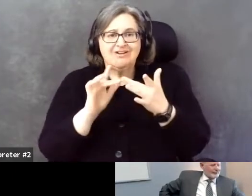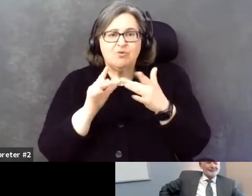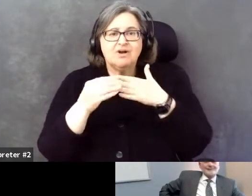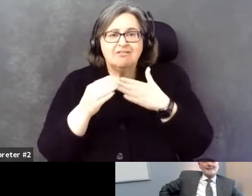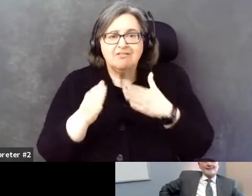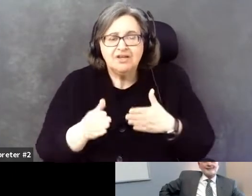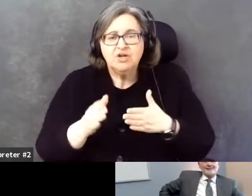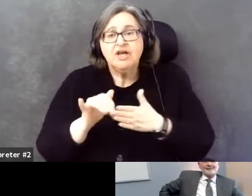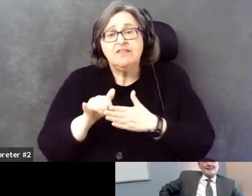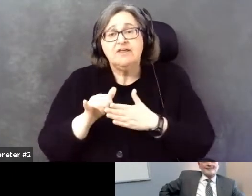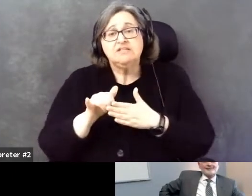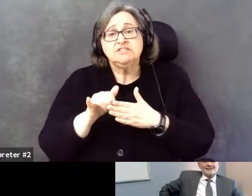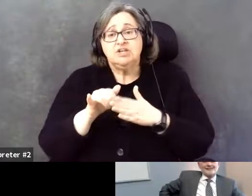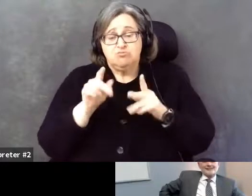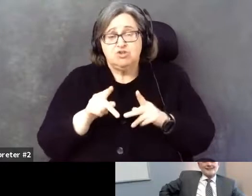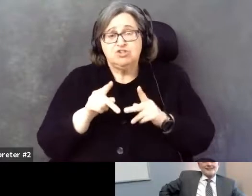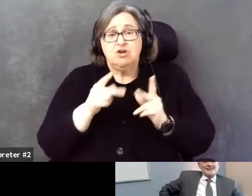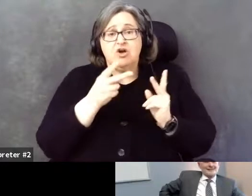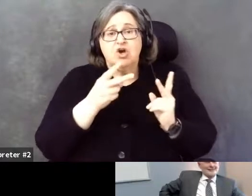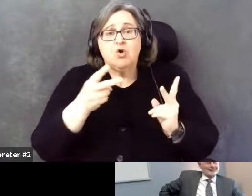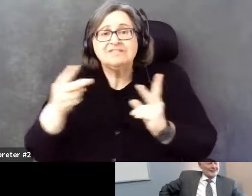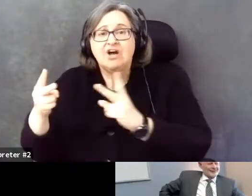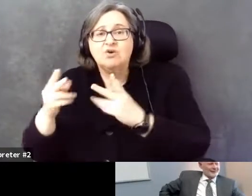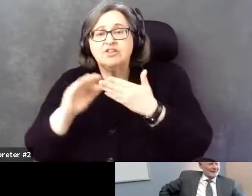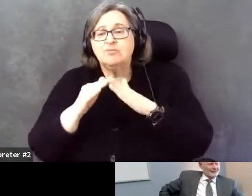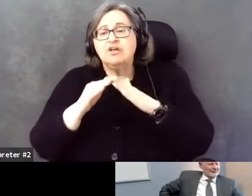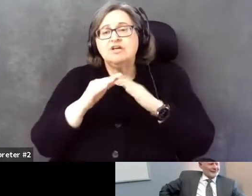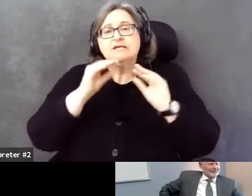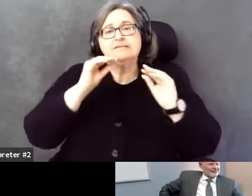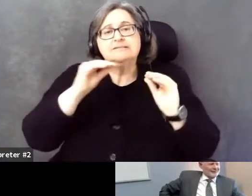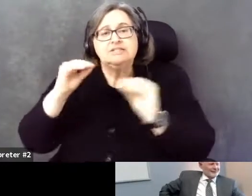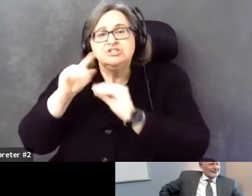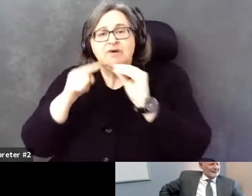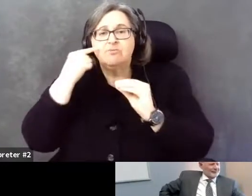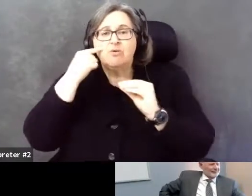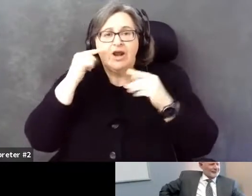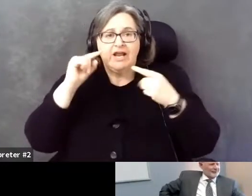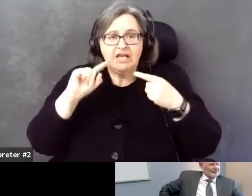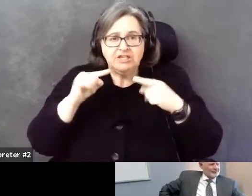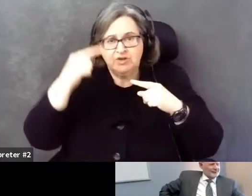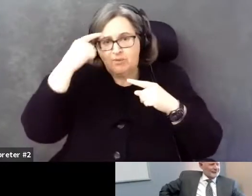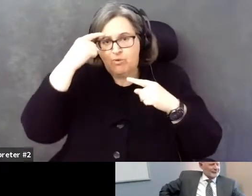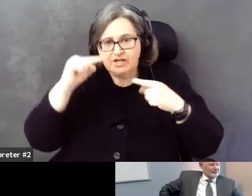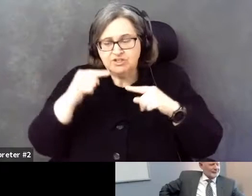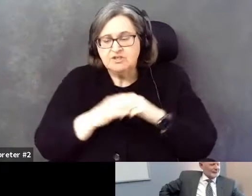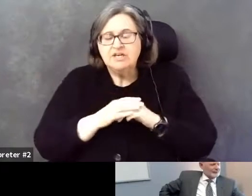And this individual goes out into the community and offered brain injury education and she had the opportunity of talking to